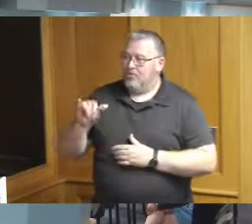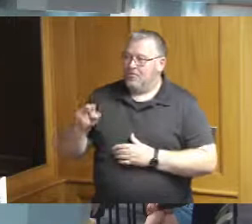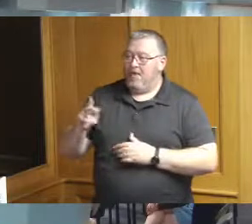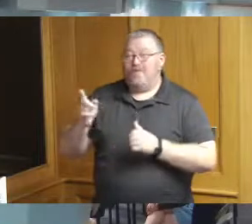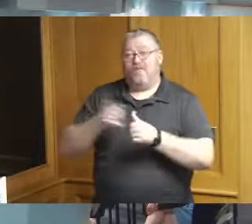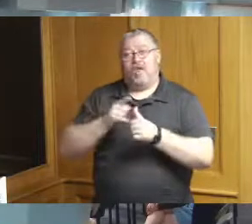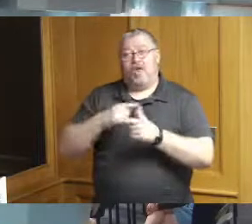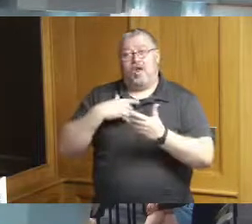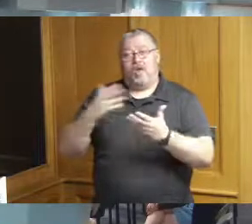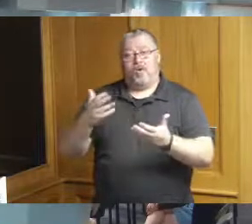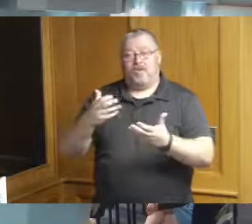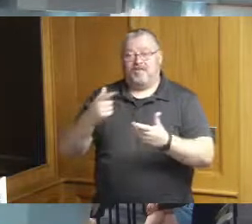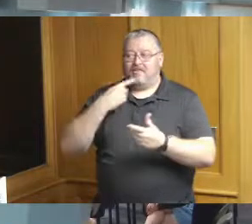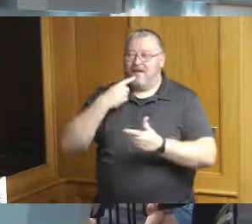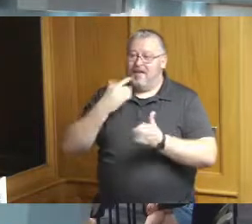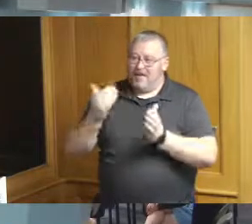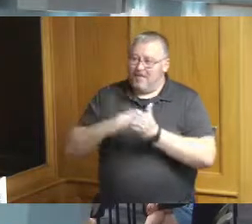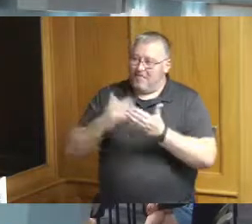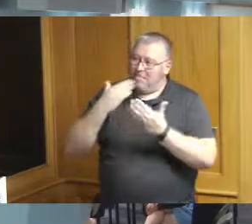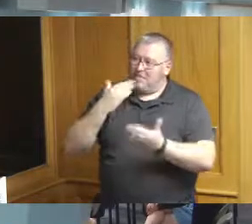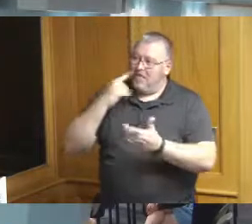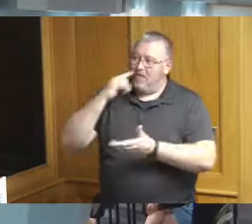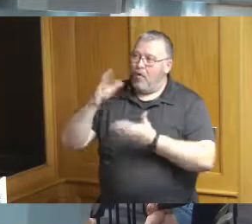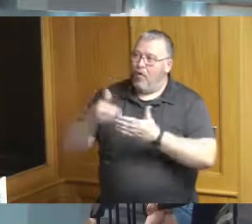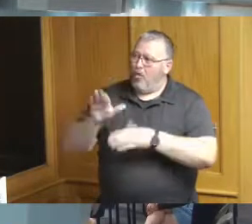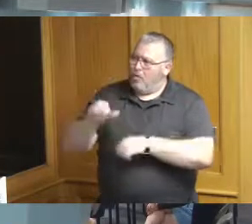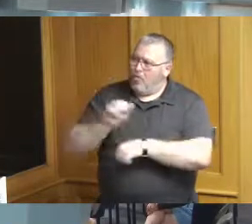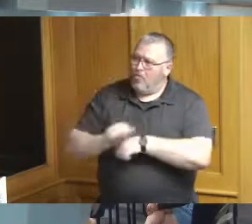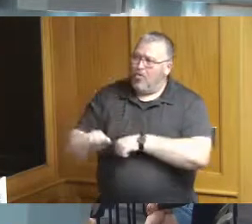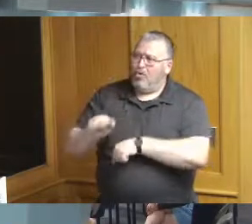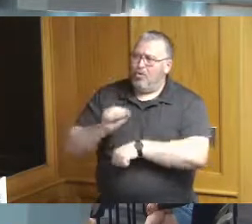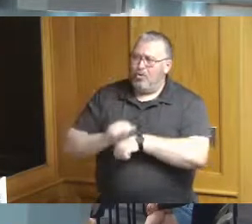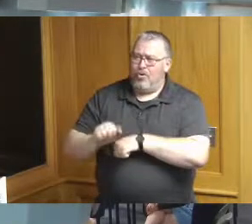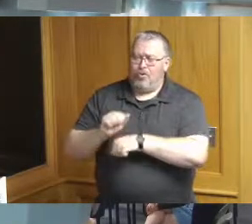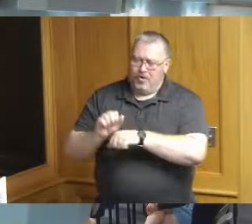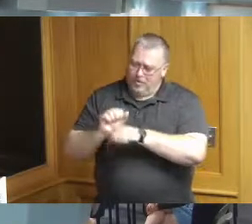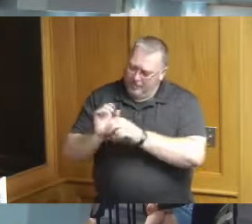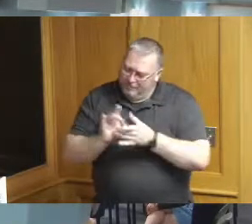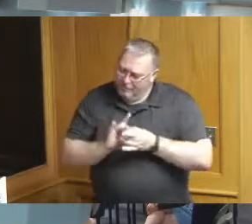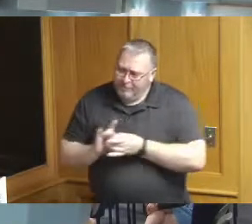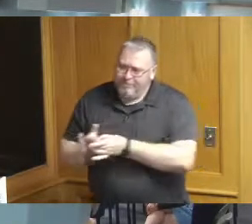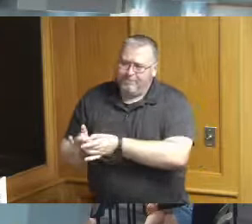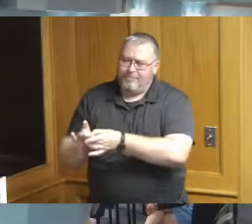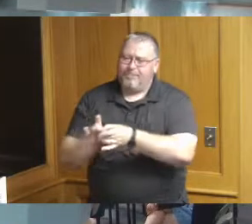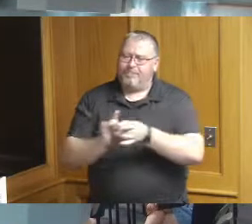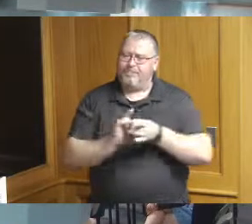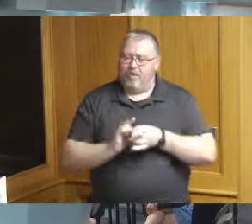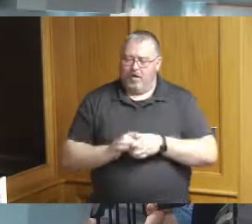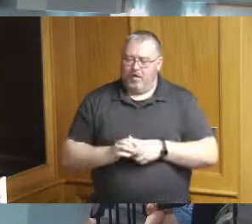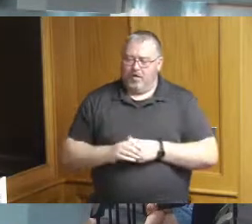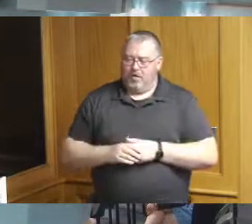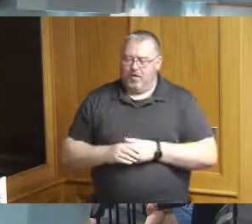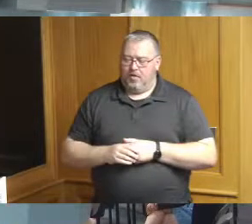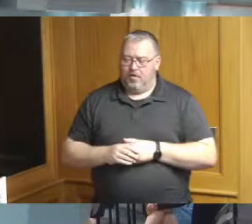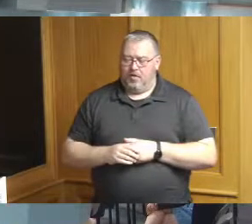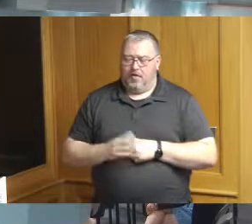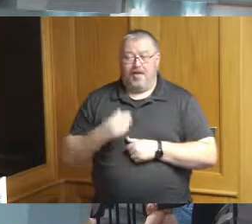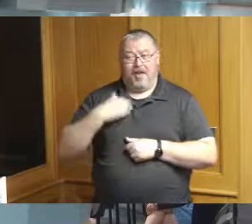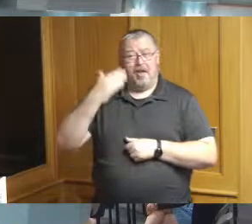to say again thank you for all of your work and the coordination and i know you don't like to